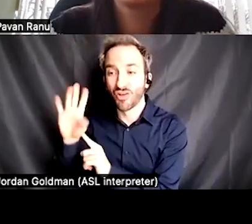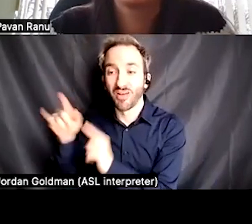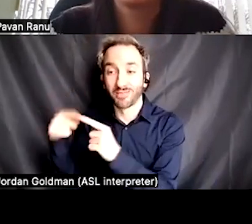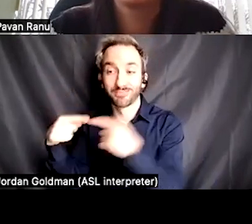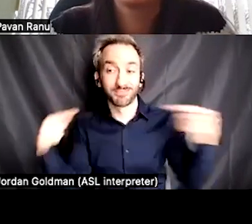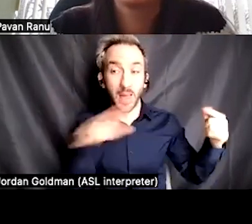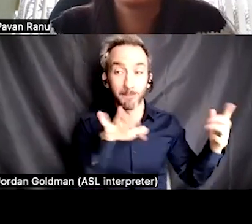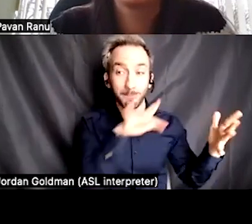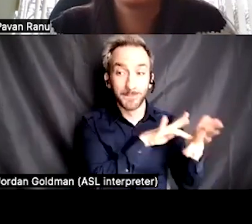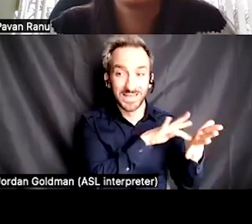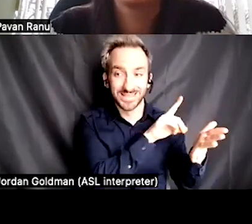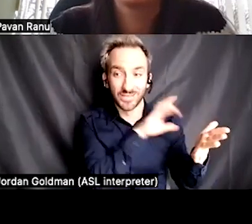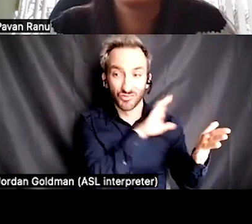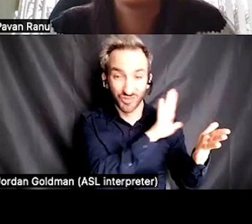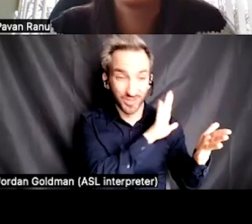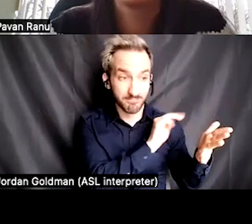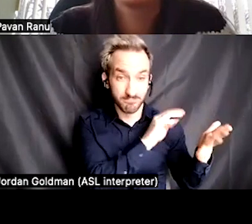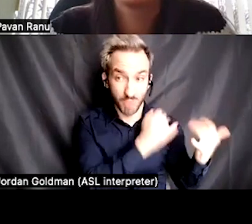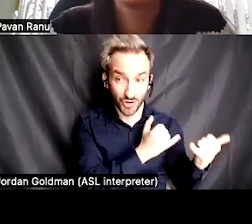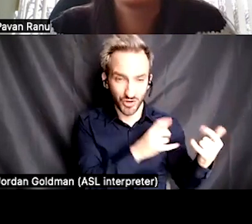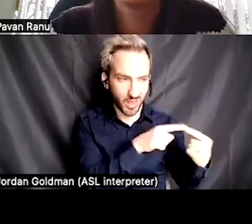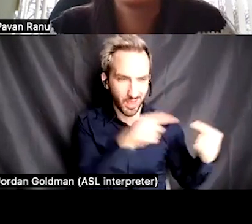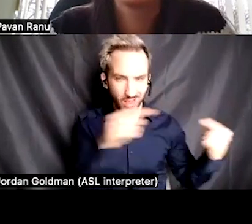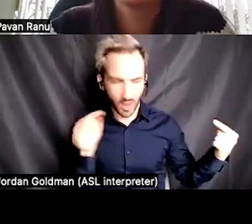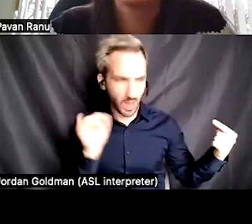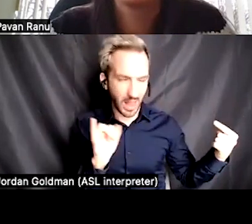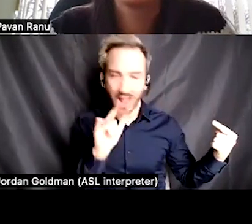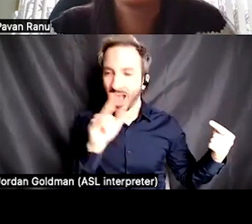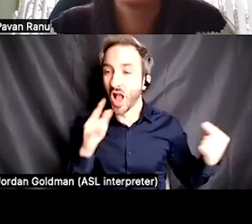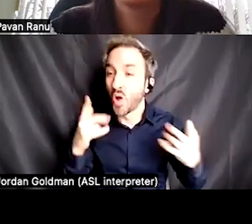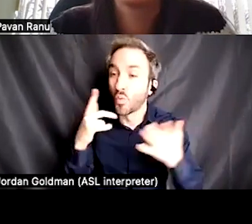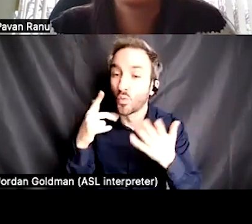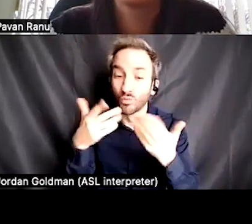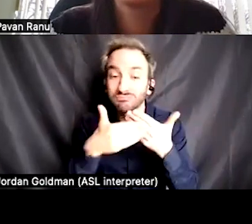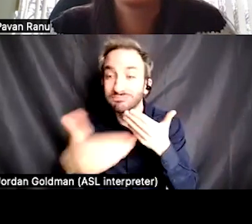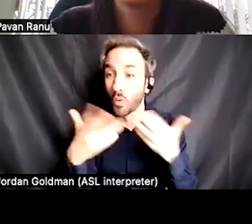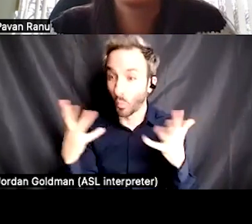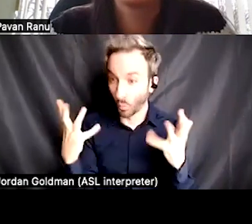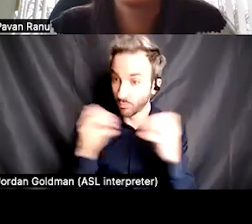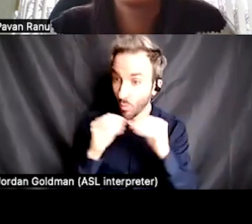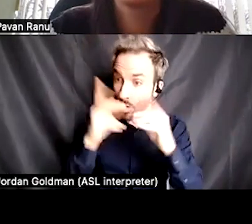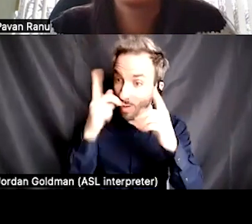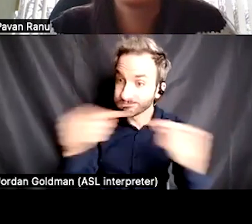what are the trends of today that you'd most like to see a reversal of in 2024 and beyond?"